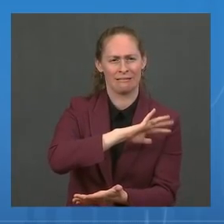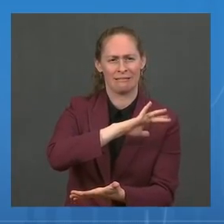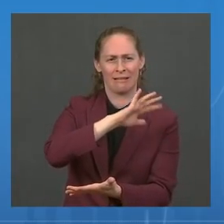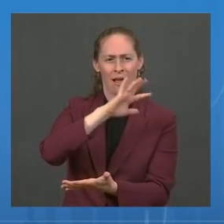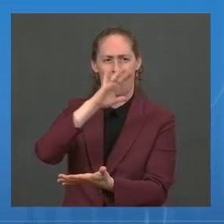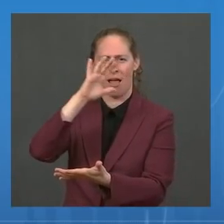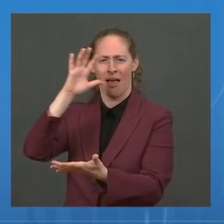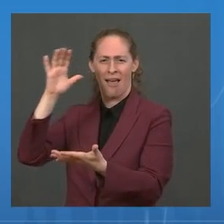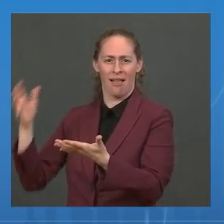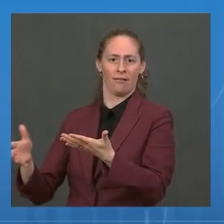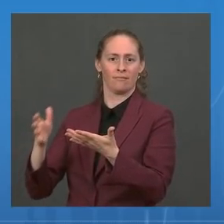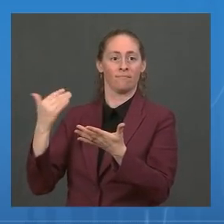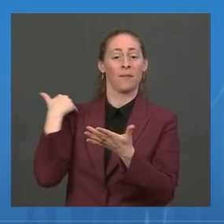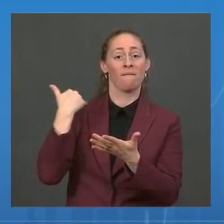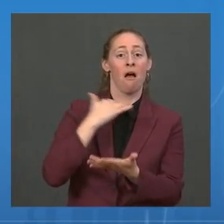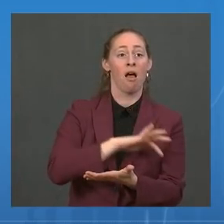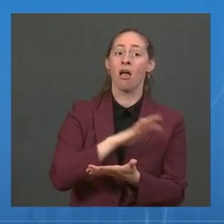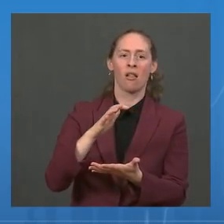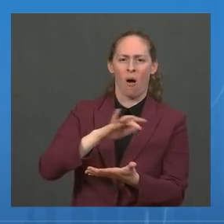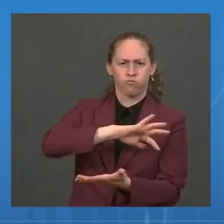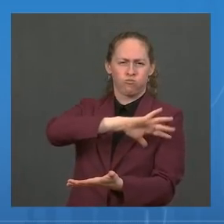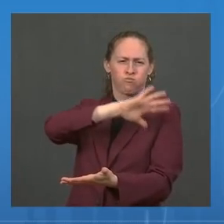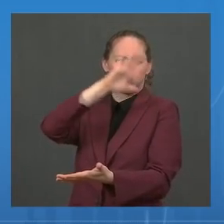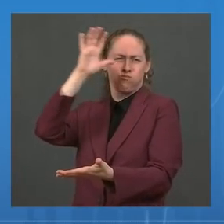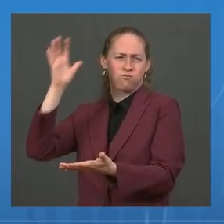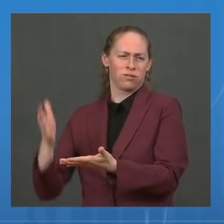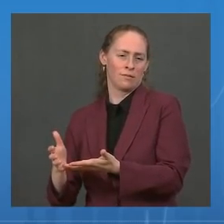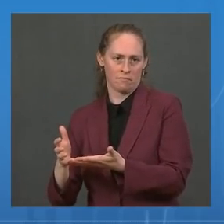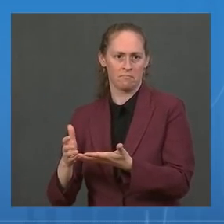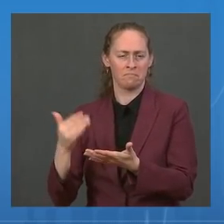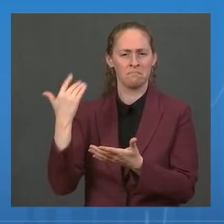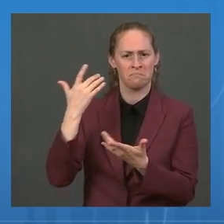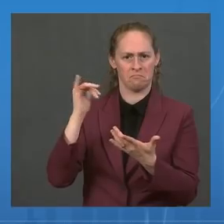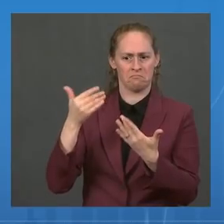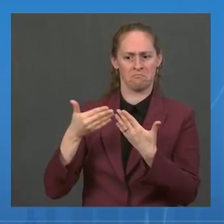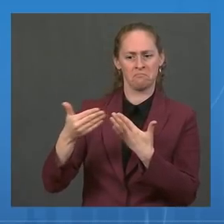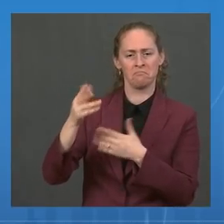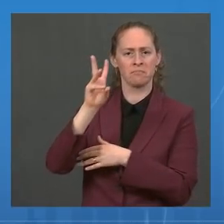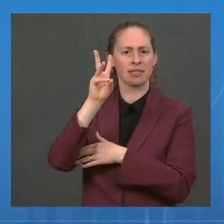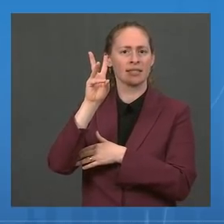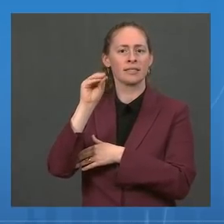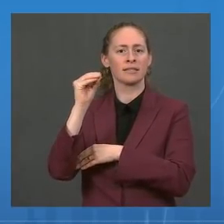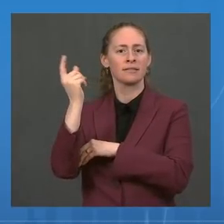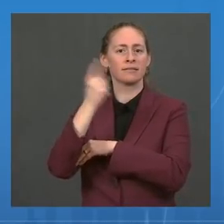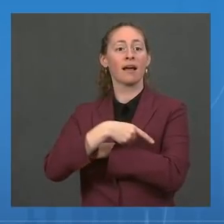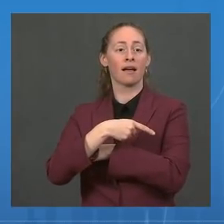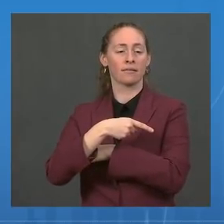tests in the market over the next 60 days. We've also worked with top retailers --